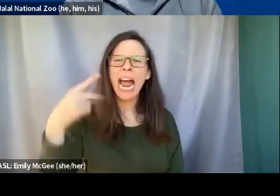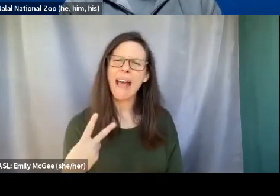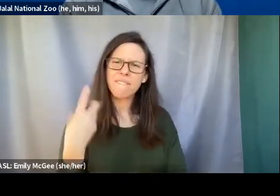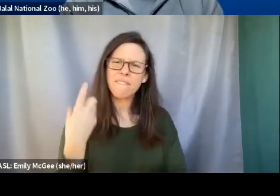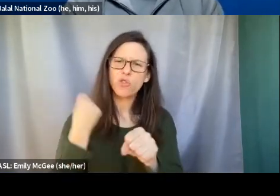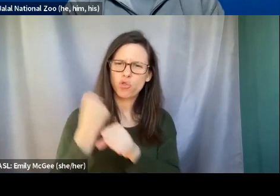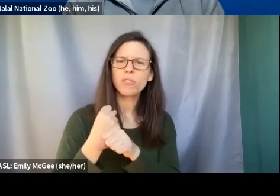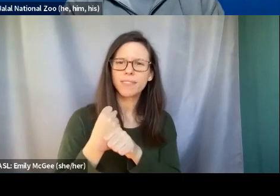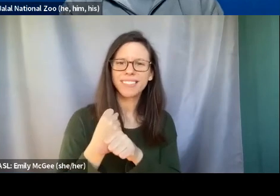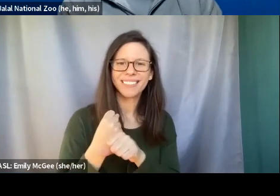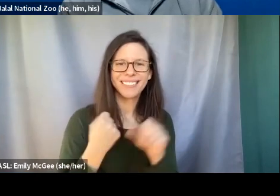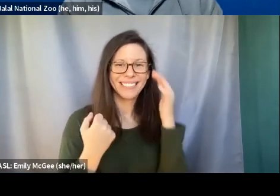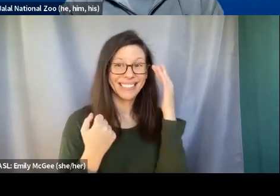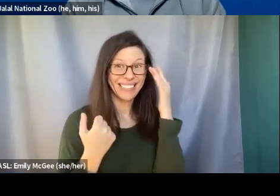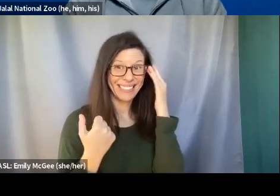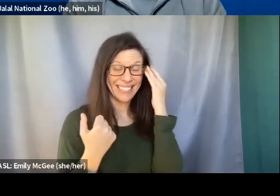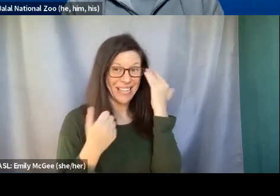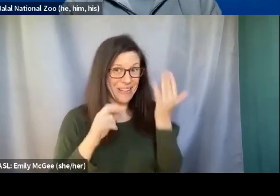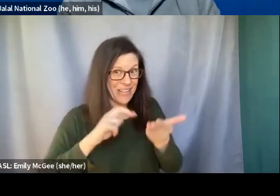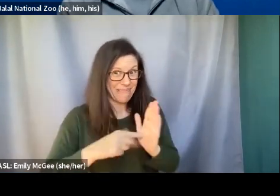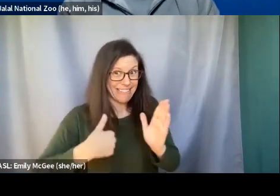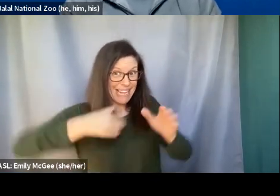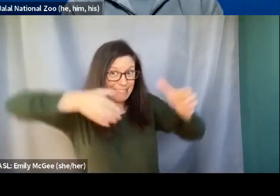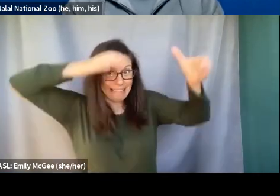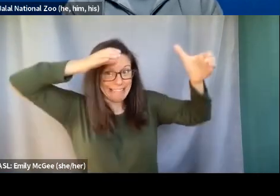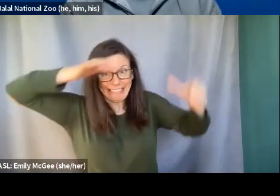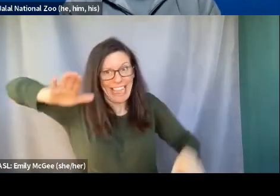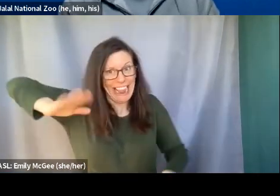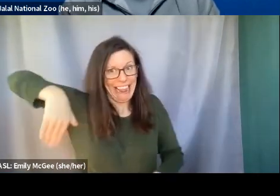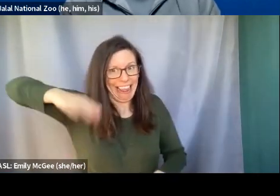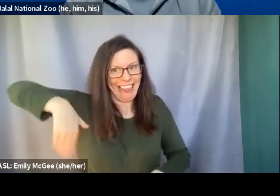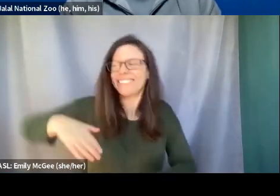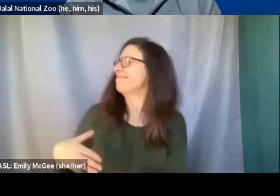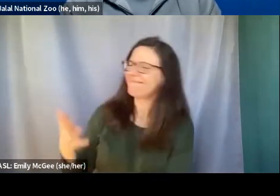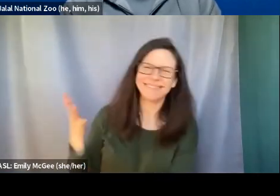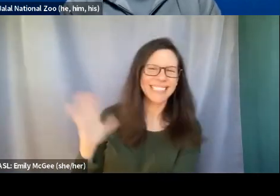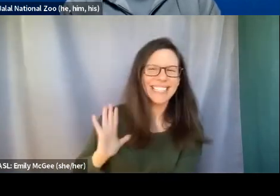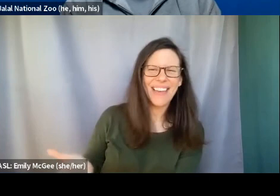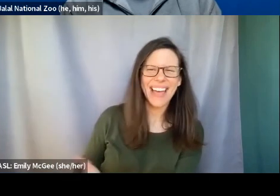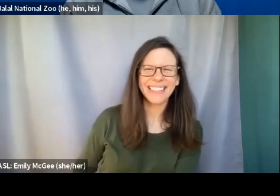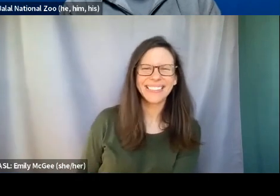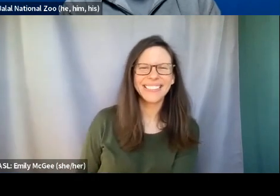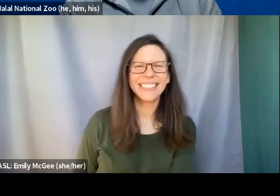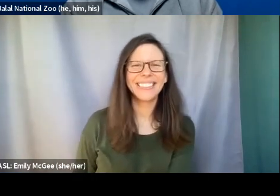I don't have all the answers just yet. >>Shellie: That's great. Oh, and we did have an answer from